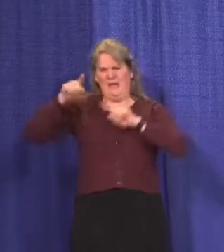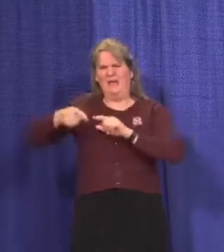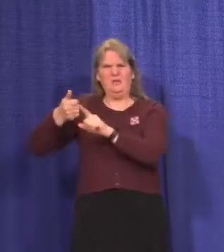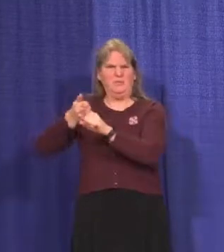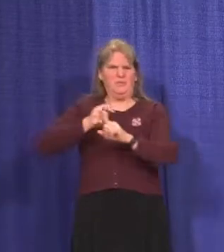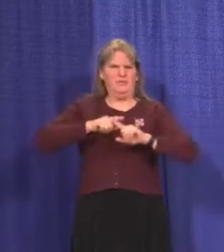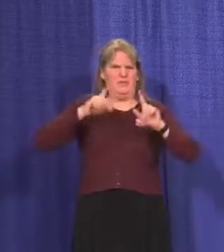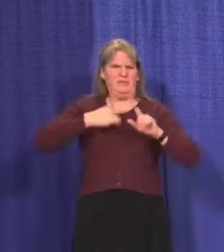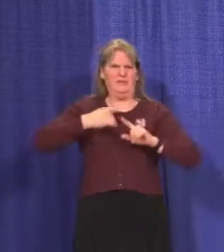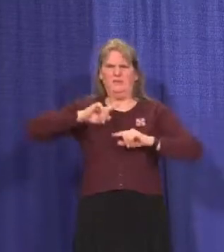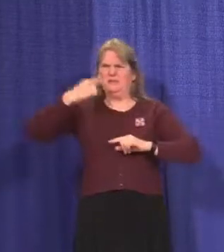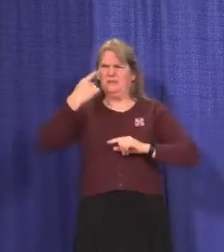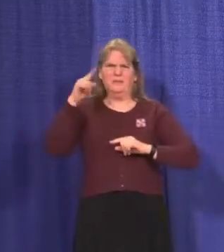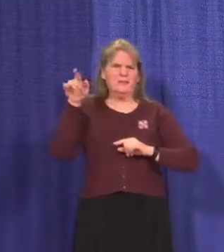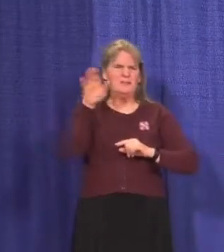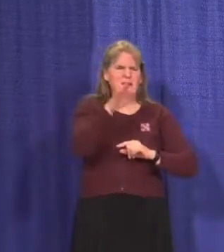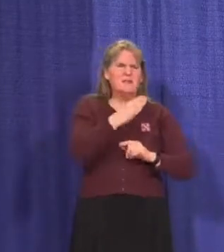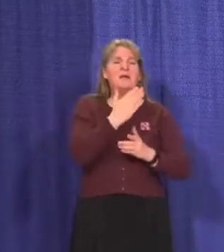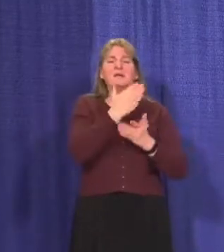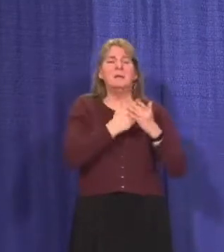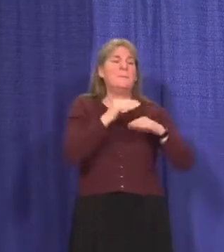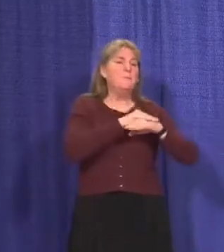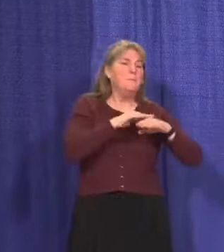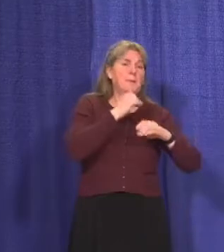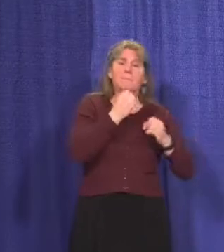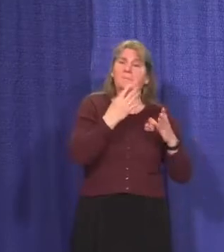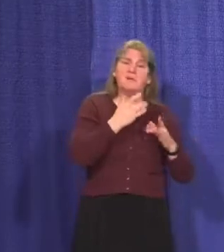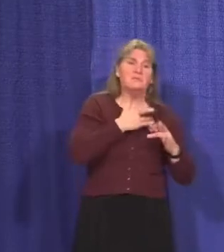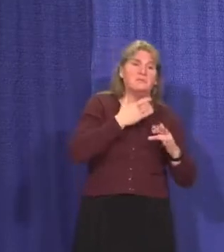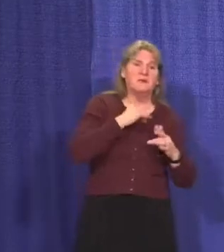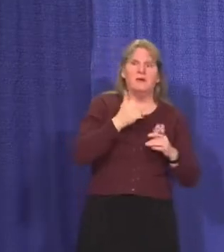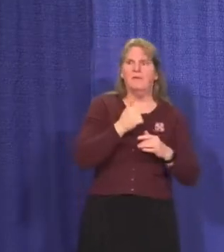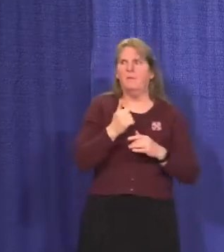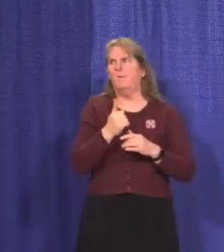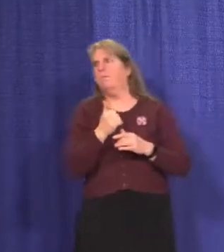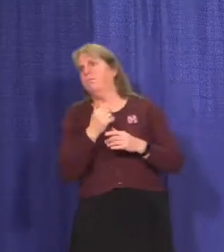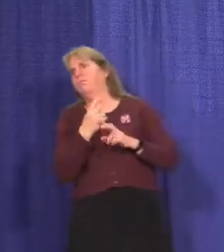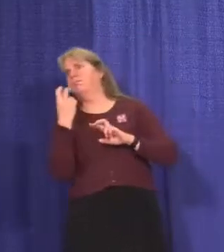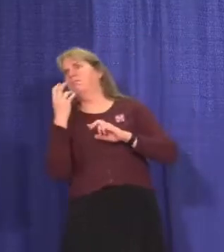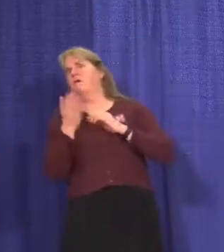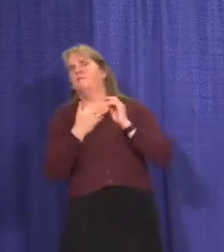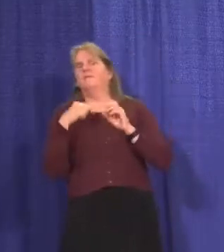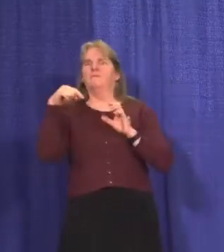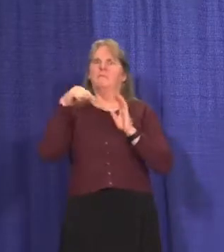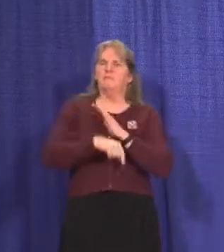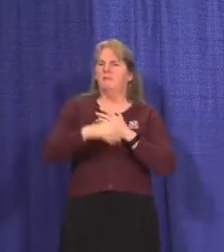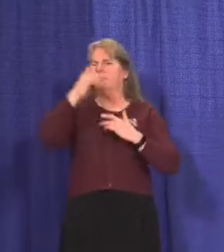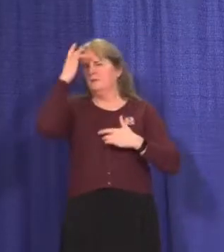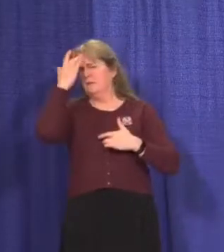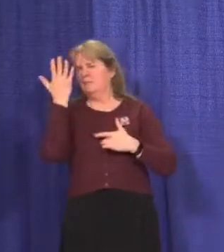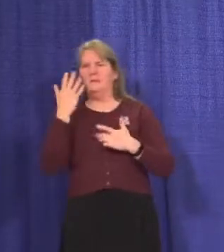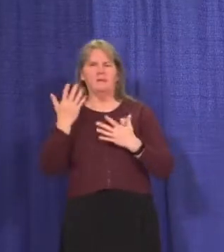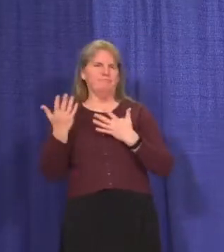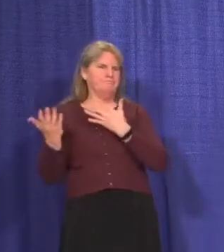experience mild symptoms but other will feel like they actually have COVID-19.